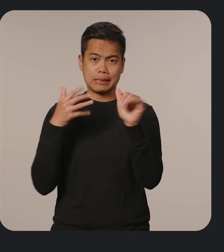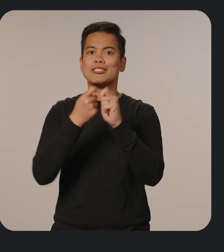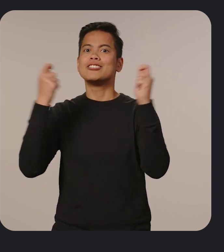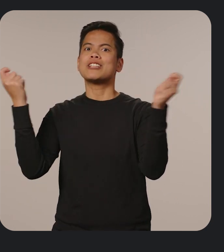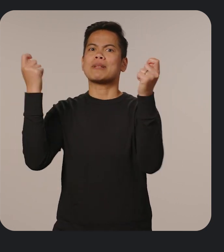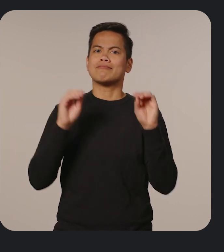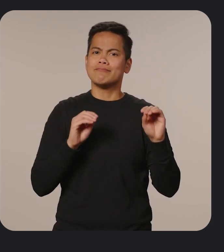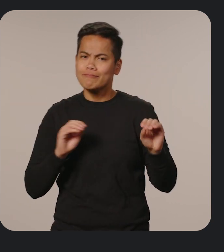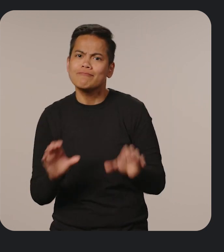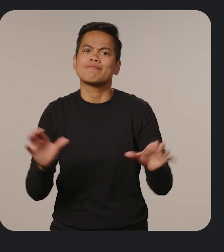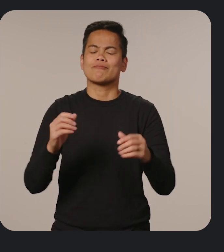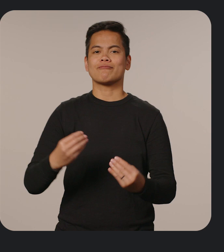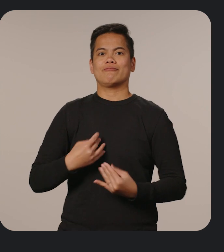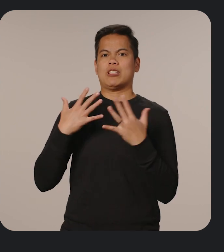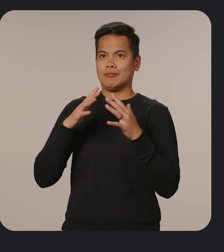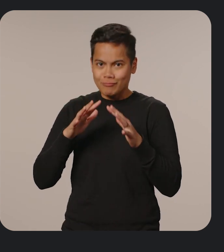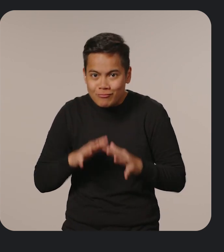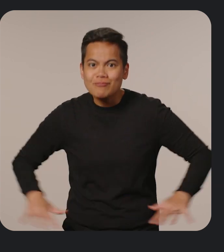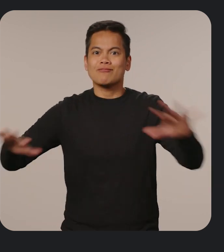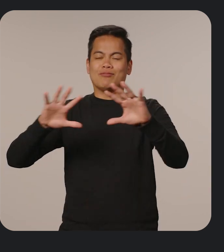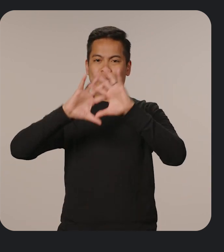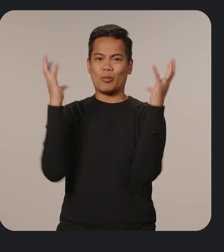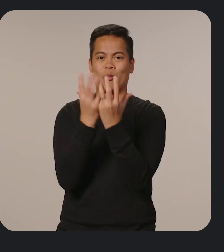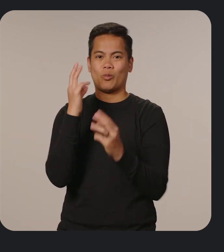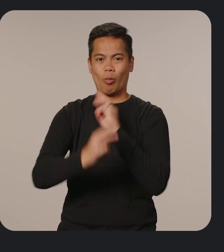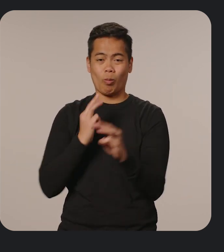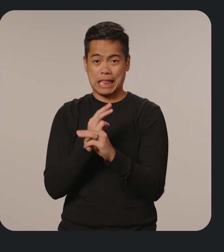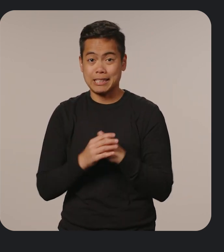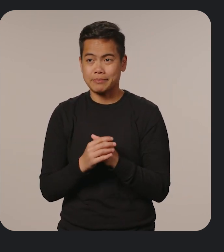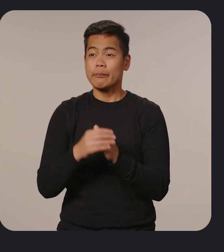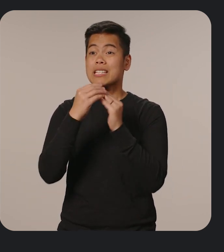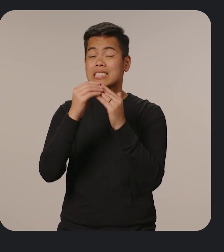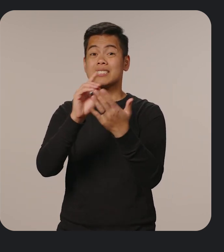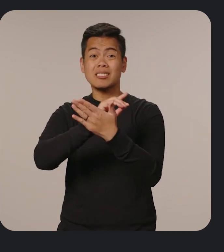making it more spirited. In the real world, objects don't stop or start instantly.